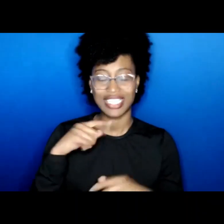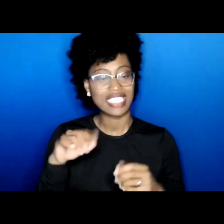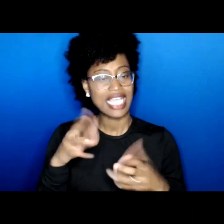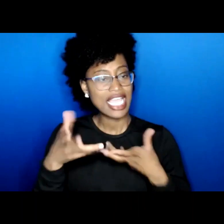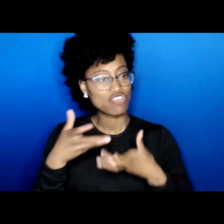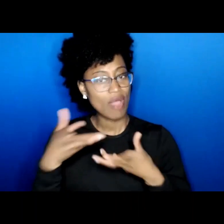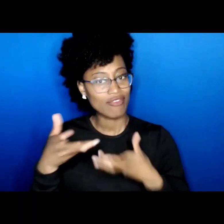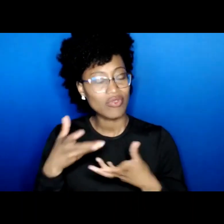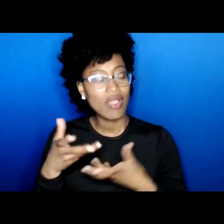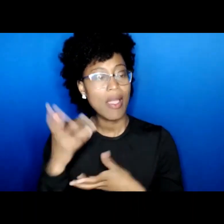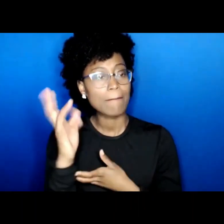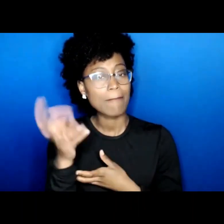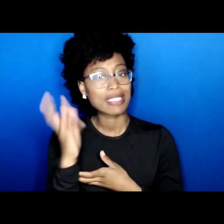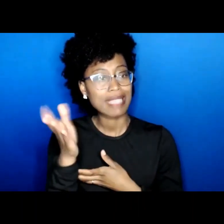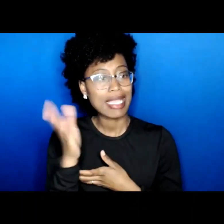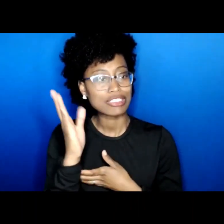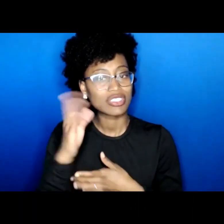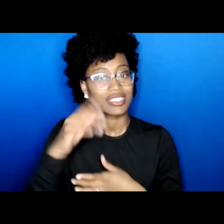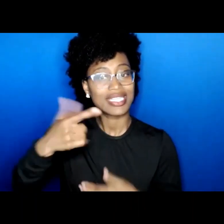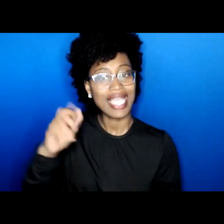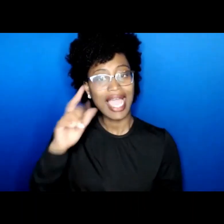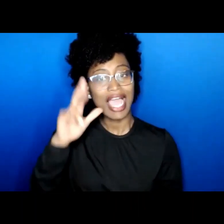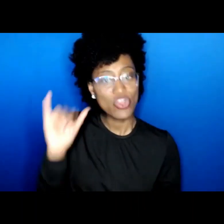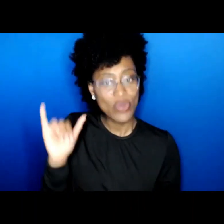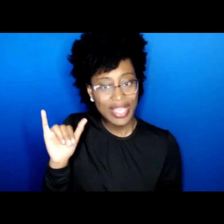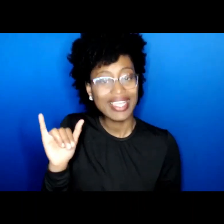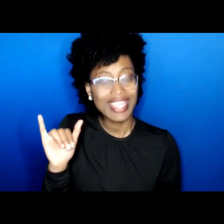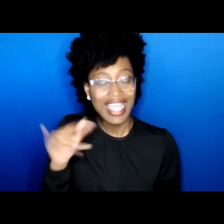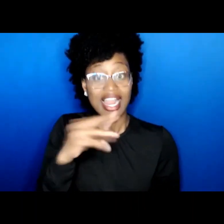presentation gallery, and to have the advantage and opportunity